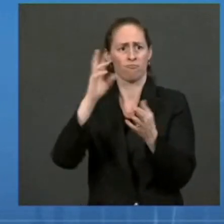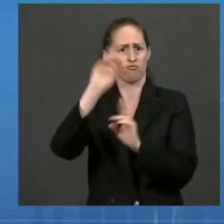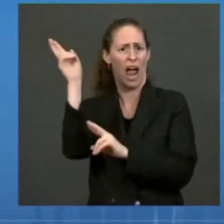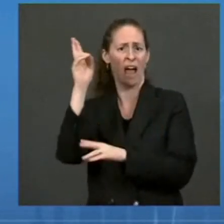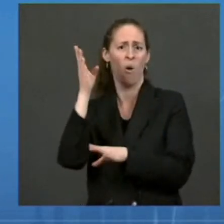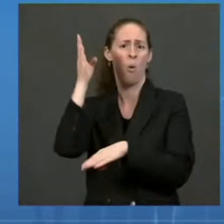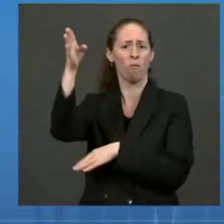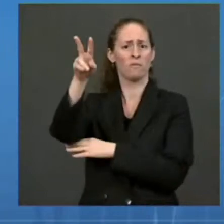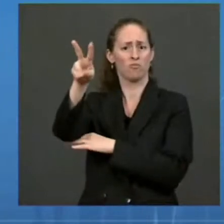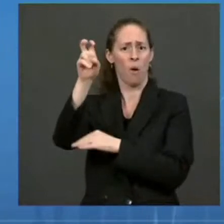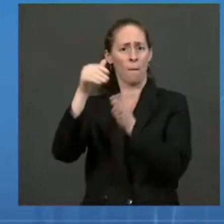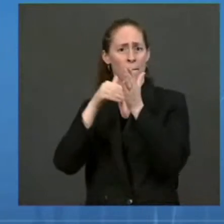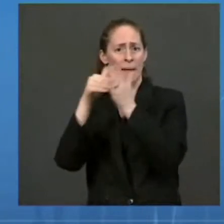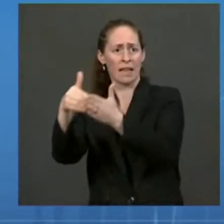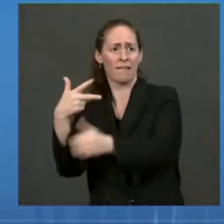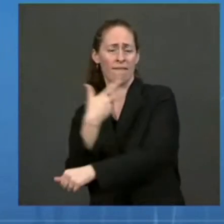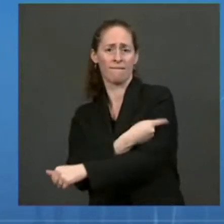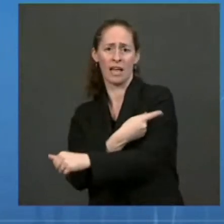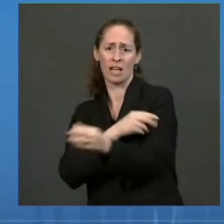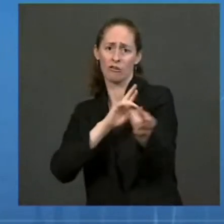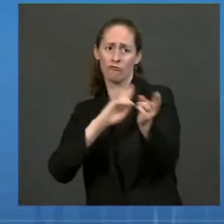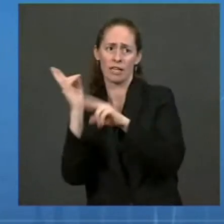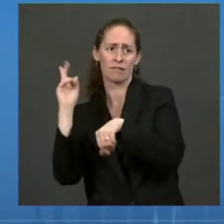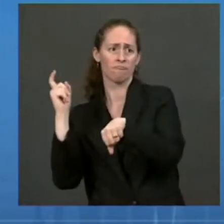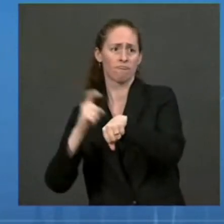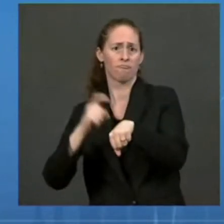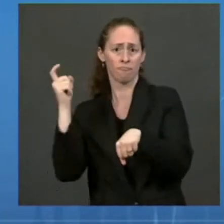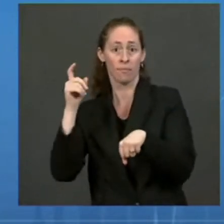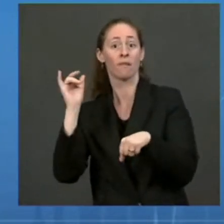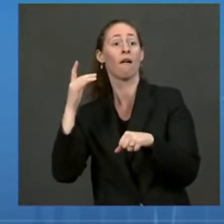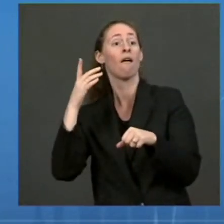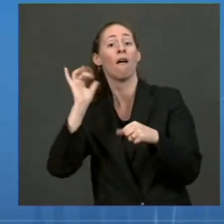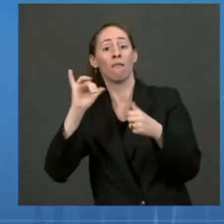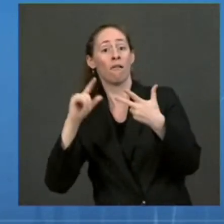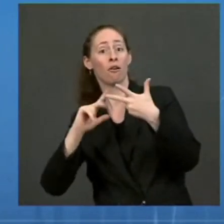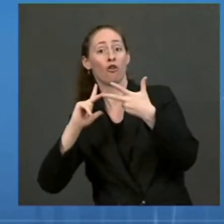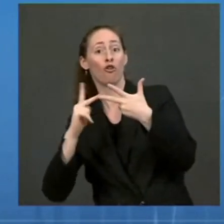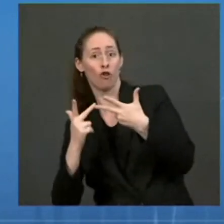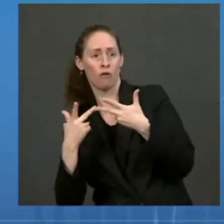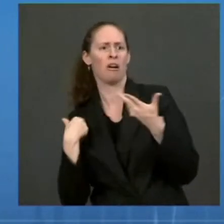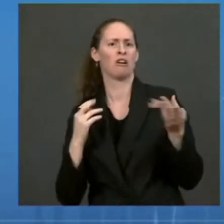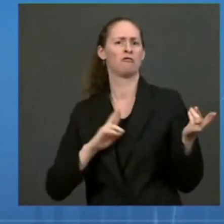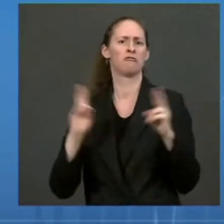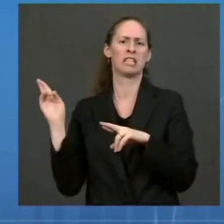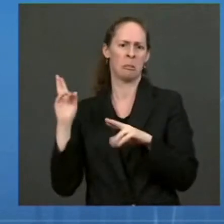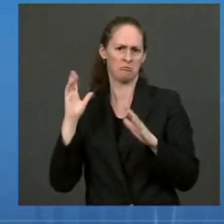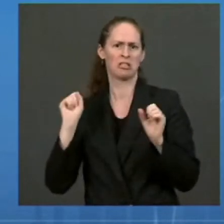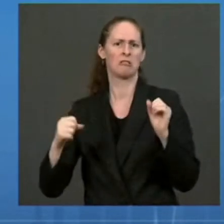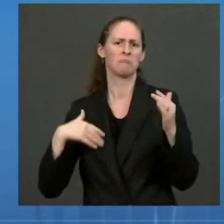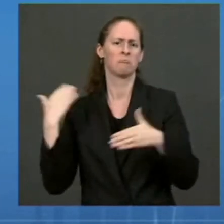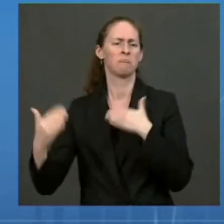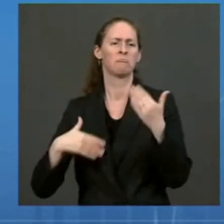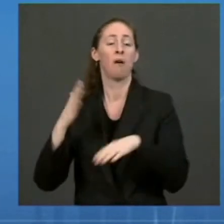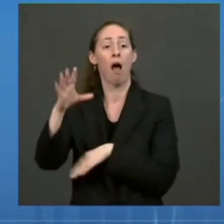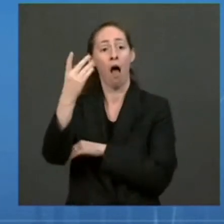HELPELIVER MORE THAN 200 MILLION FIRST SHOTS WILL BE READY TO GO TO DELIVER MILLIONS